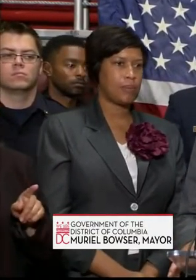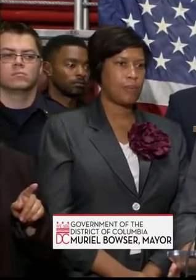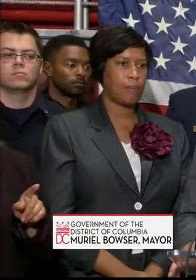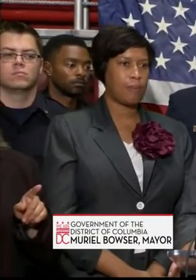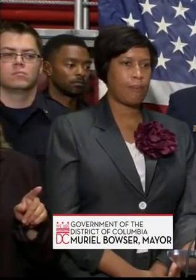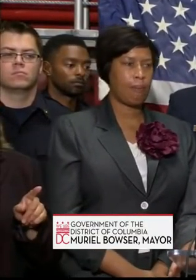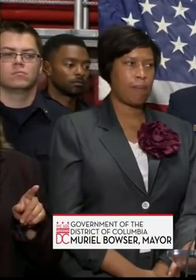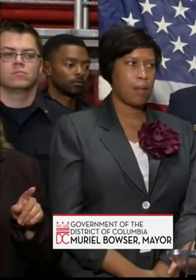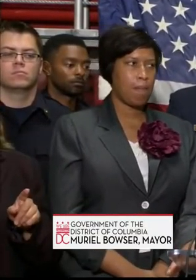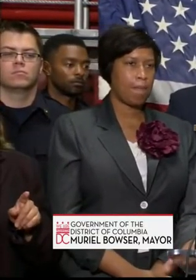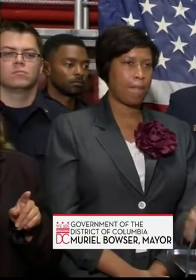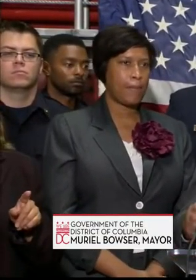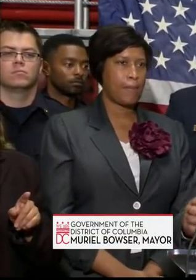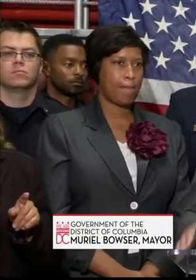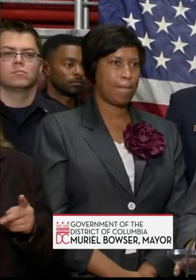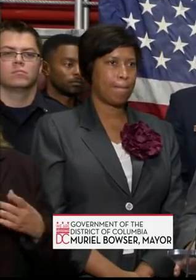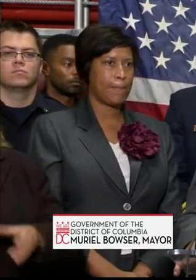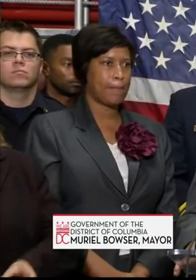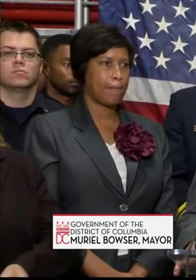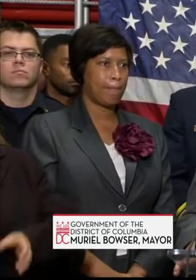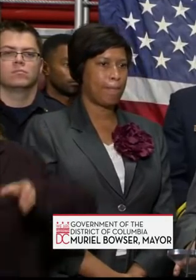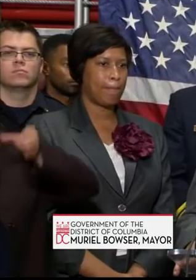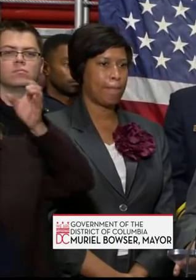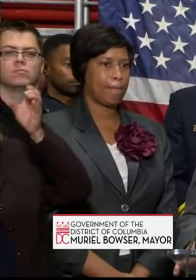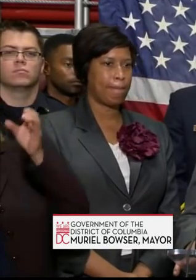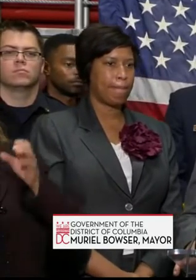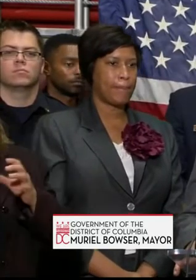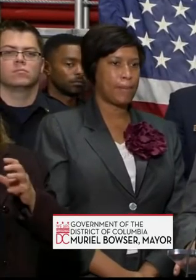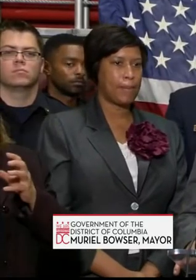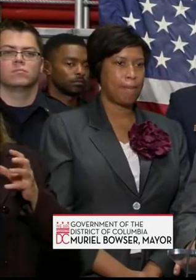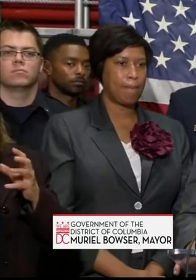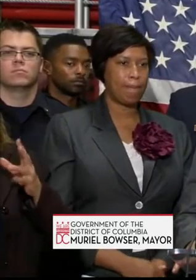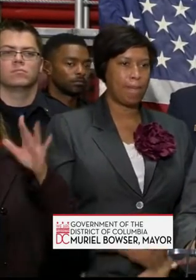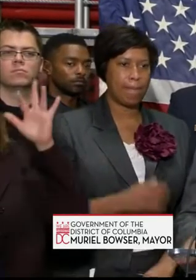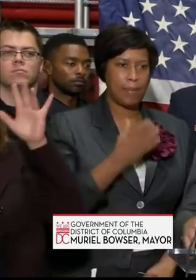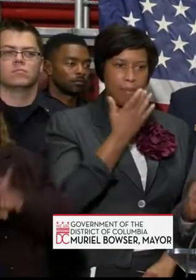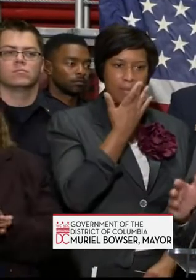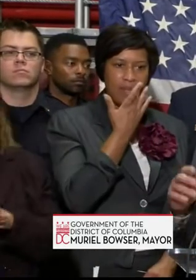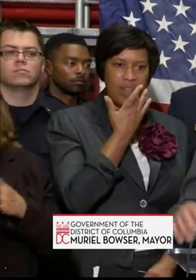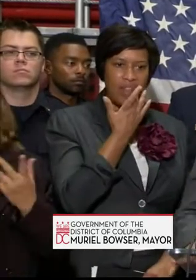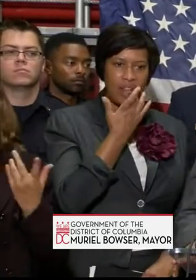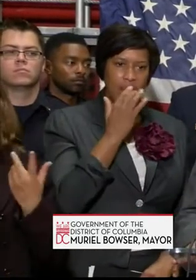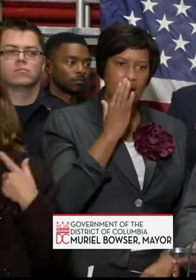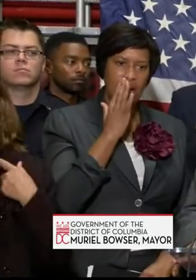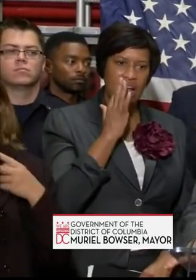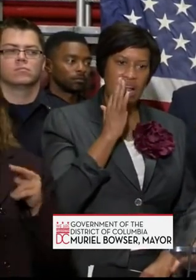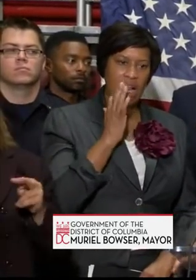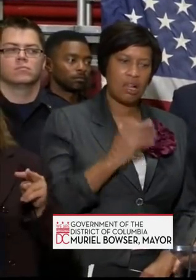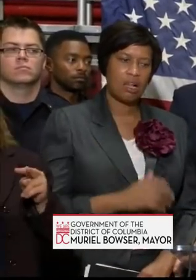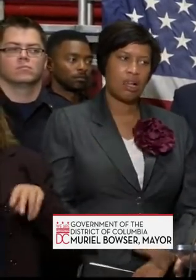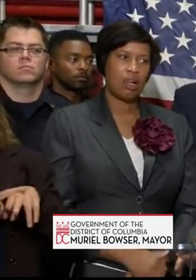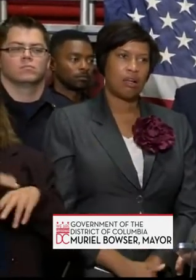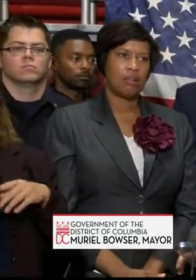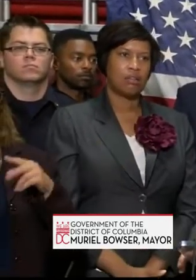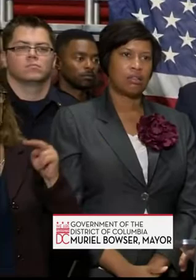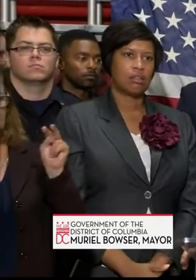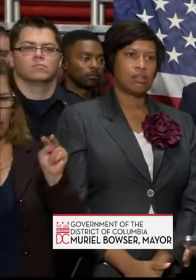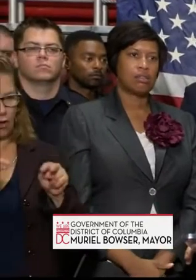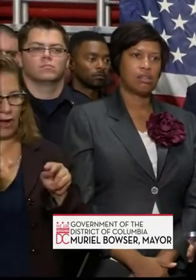OFTENTIMES POLITICIANS LIKE TO JUMP ON THE BAND WAGON OF FIRST RESPONDERS AND KIND OF PLAY GAMES AND NOT TREAT US THE WAY